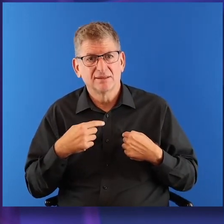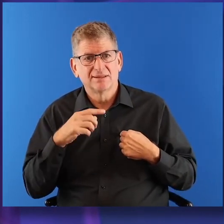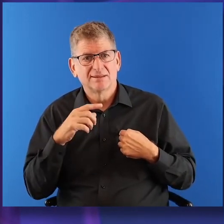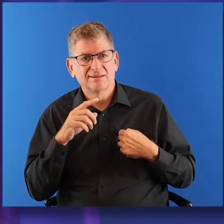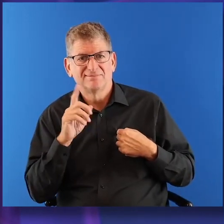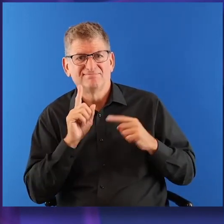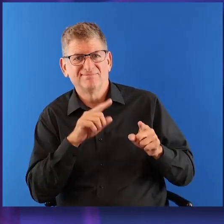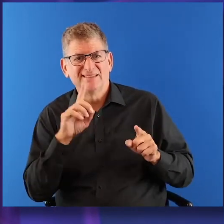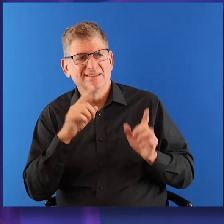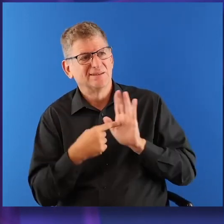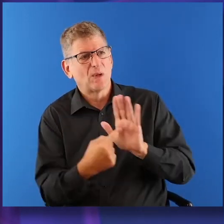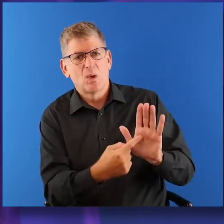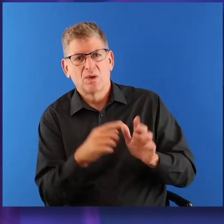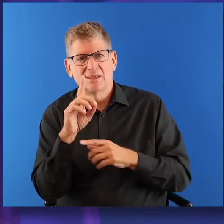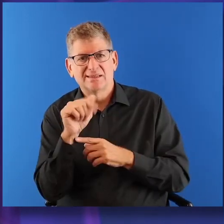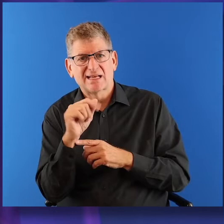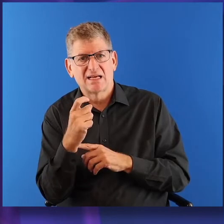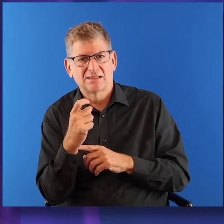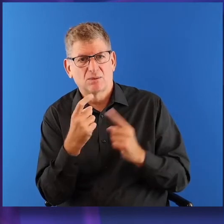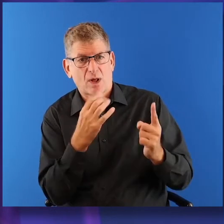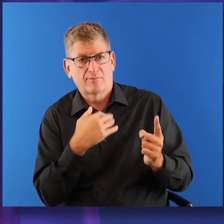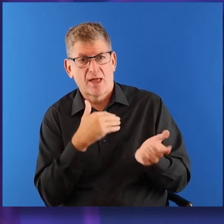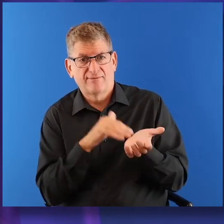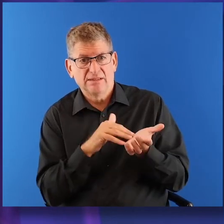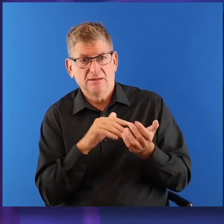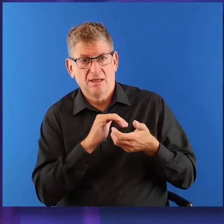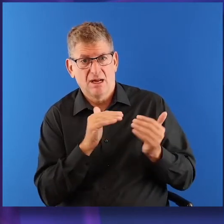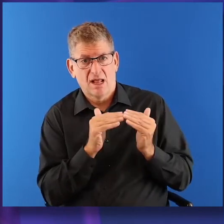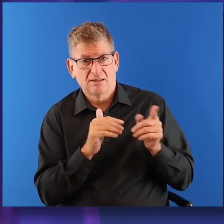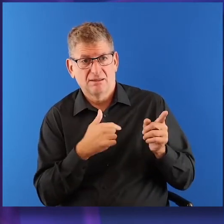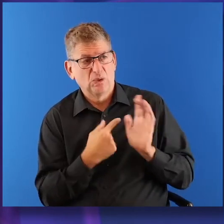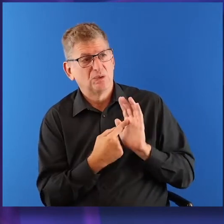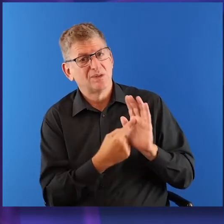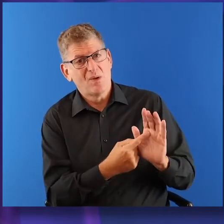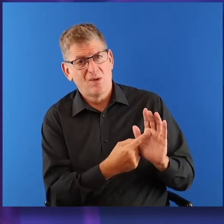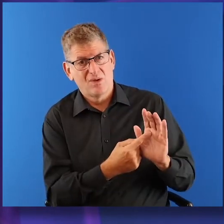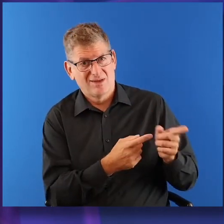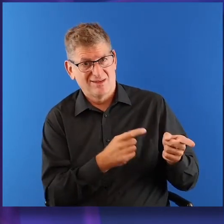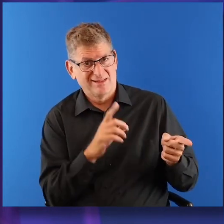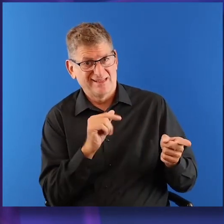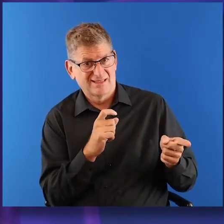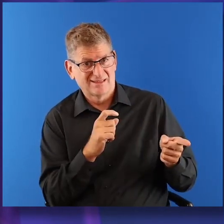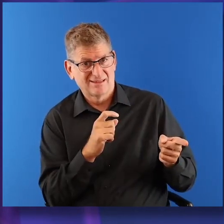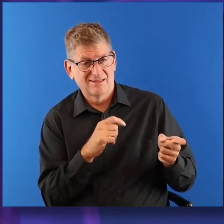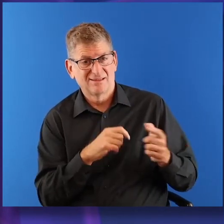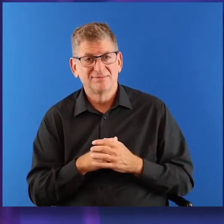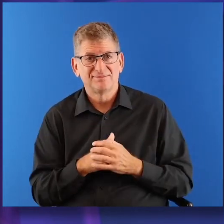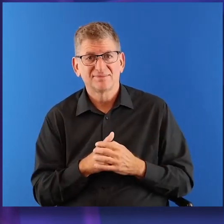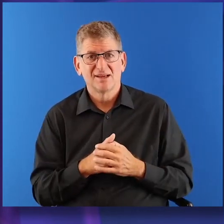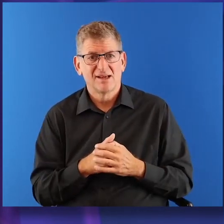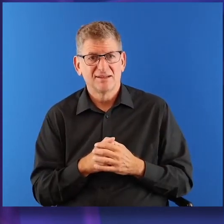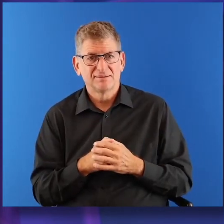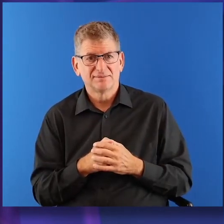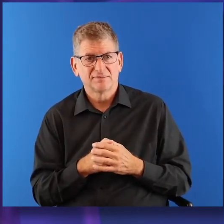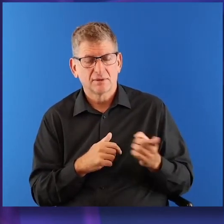I actually demoed Dax to one of my physician colleagues. There was